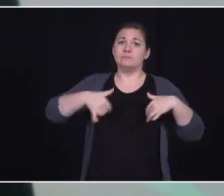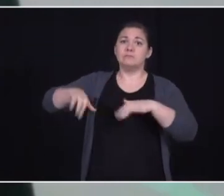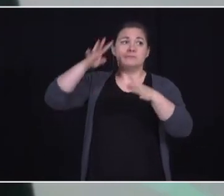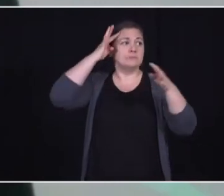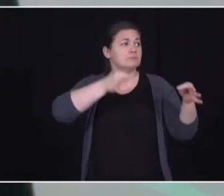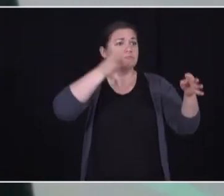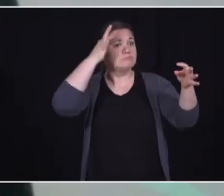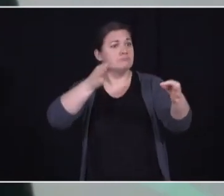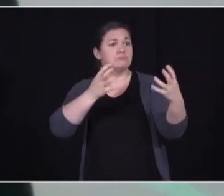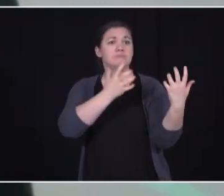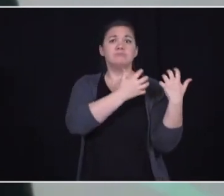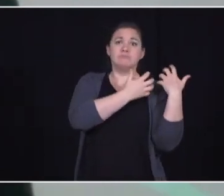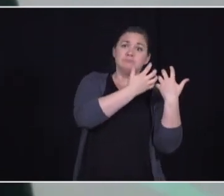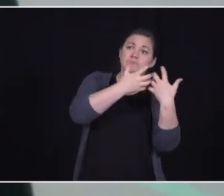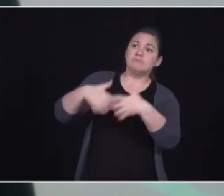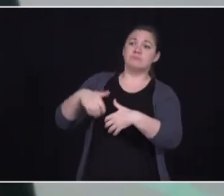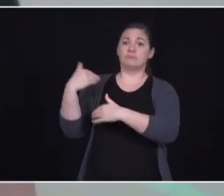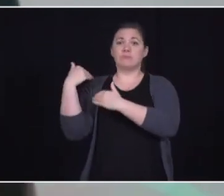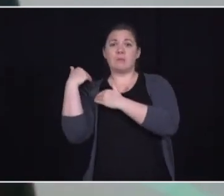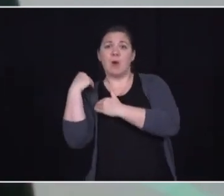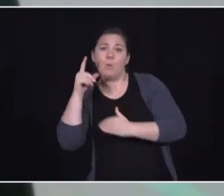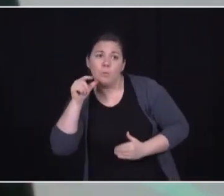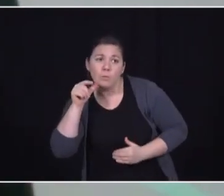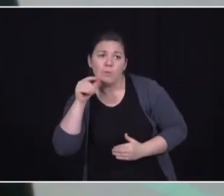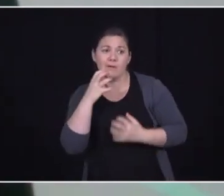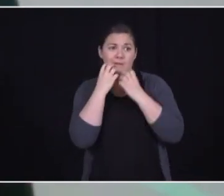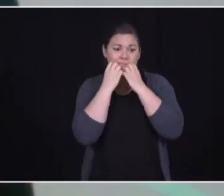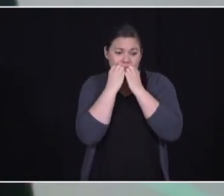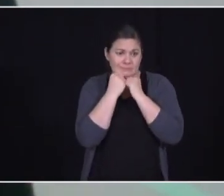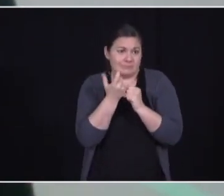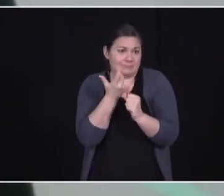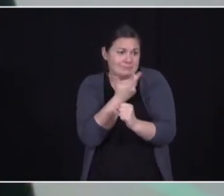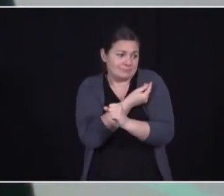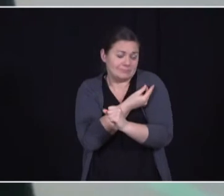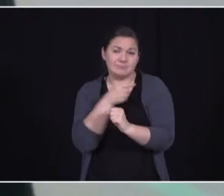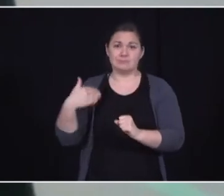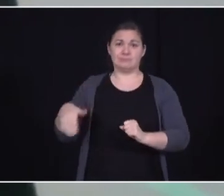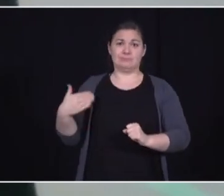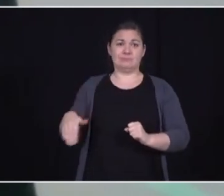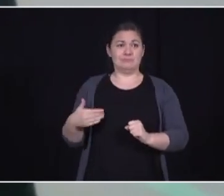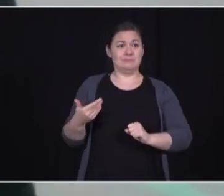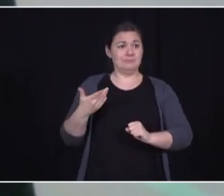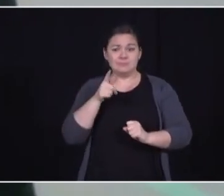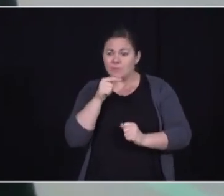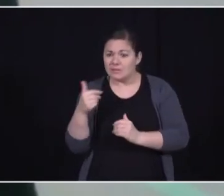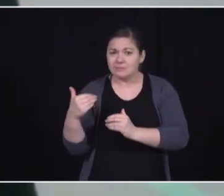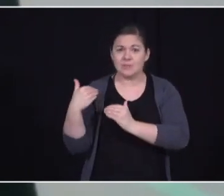enhance the consistency in our decision-making, the stewardship of these precious resources accountability as well is public trust.